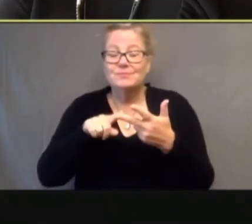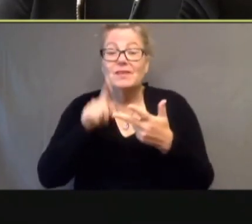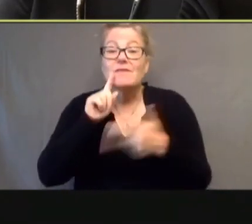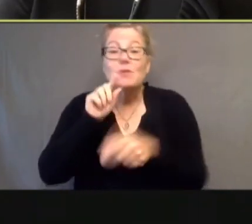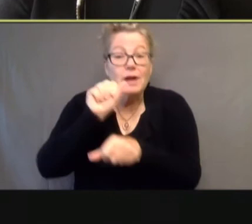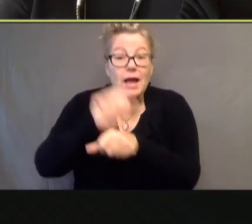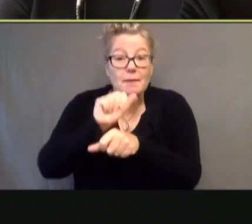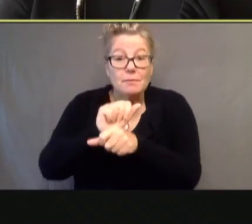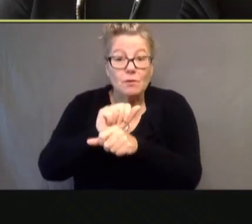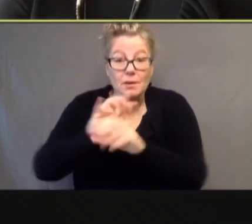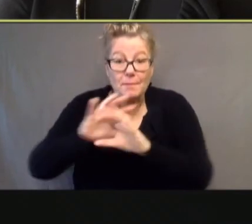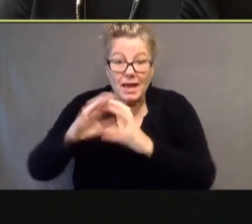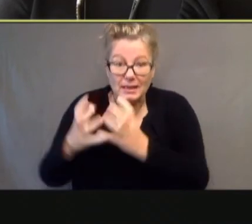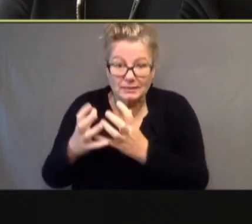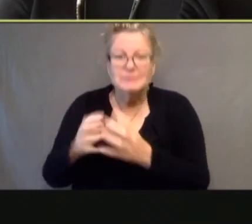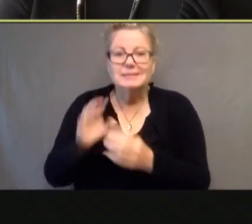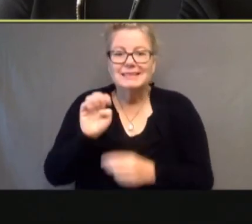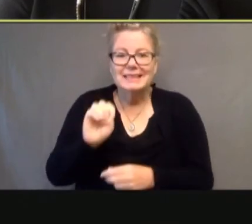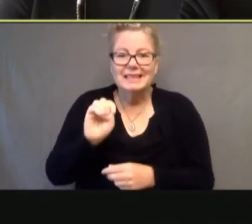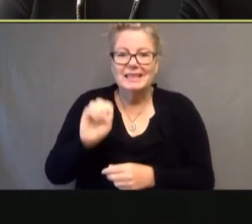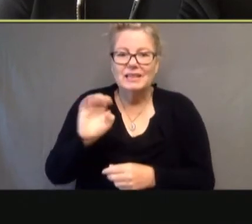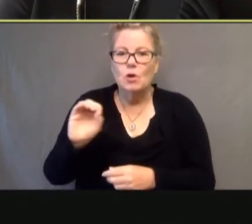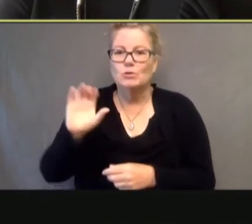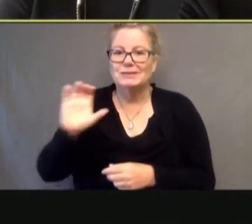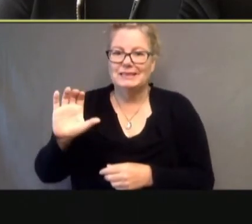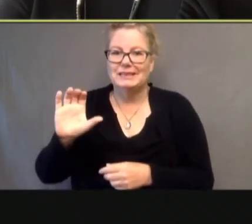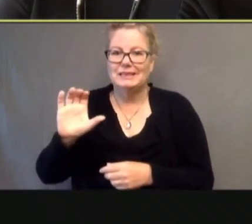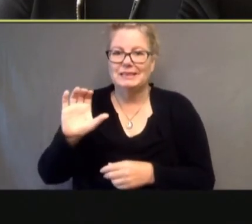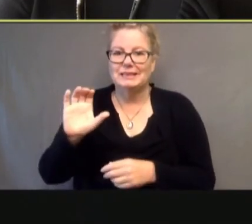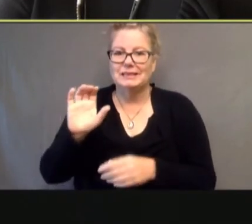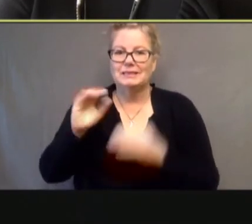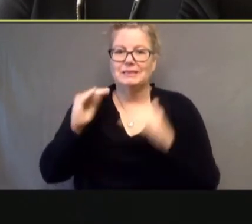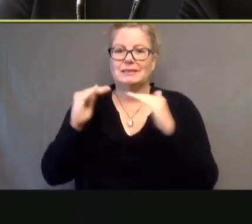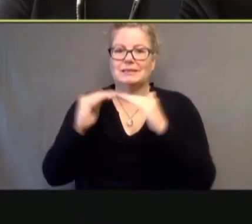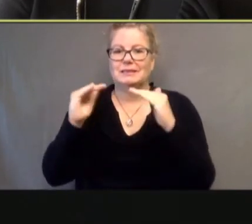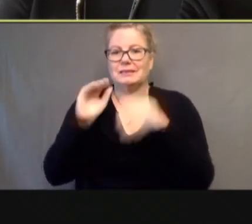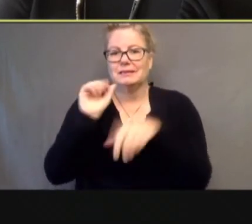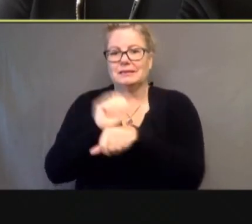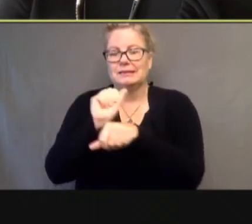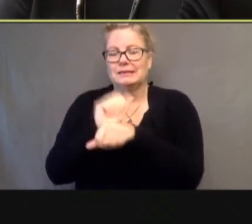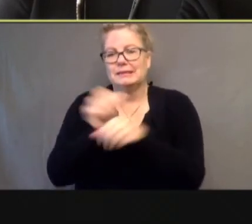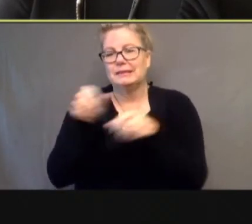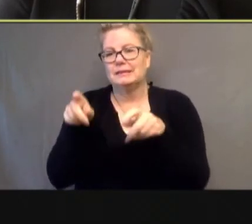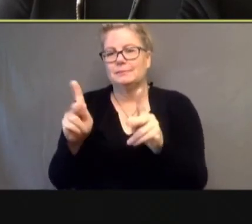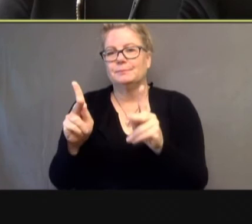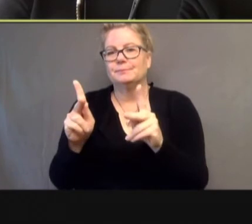Opportunity Commission. For each of these agencies, it's very important for you to know